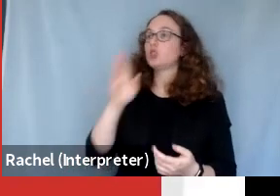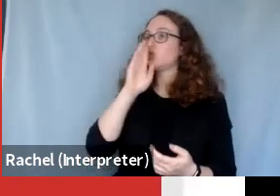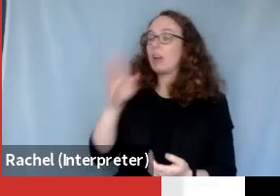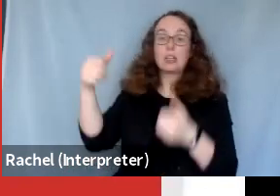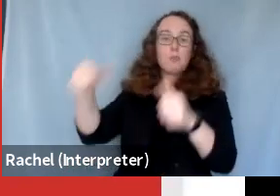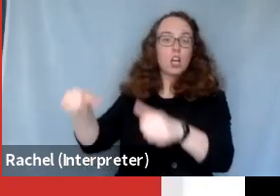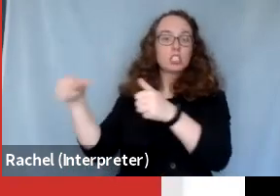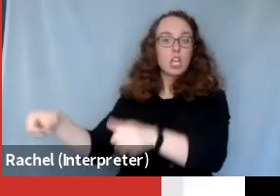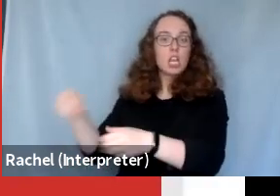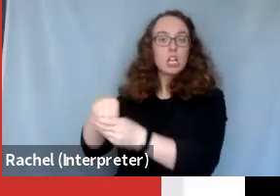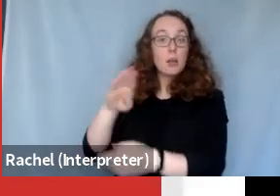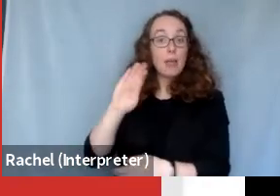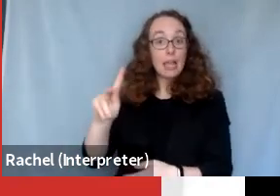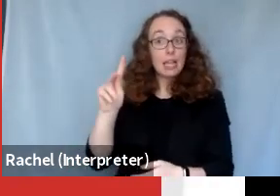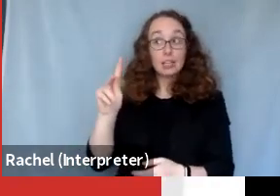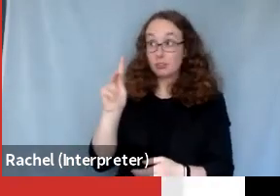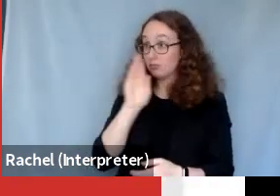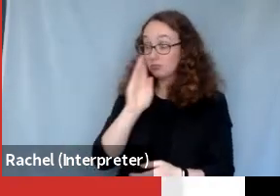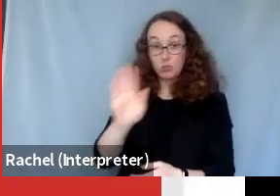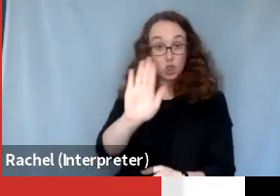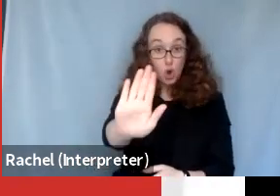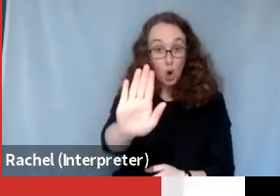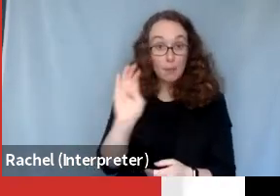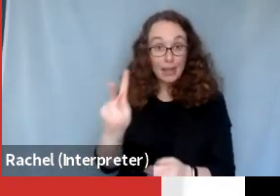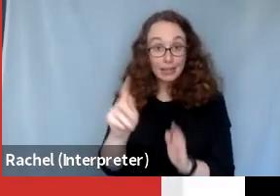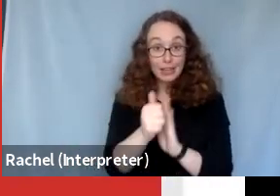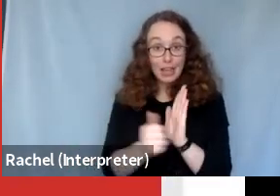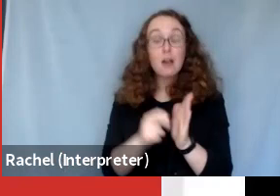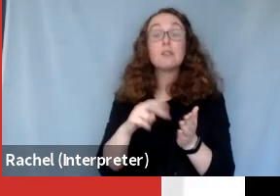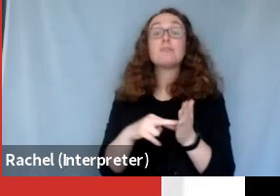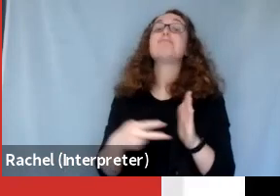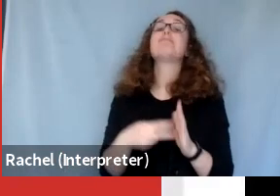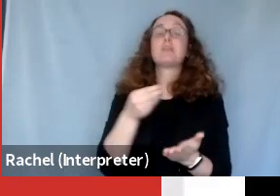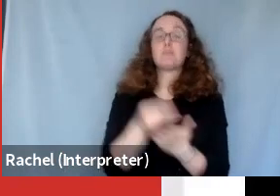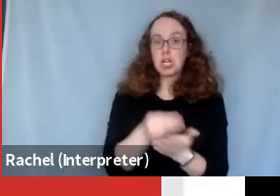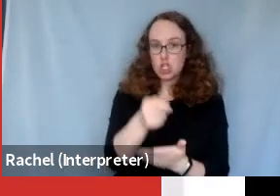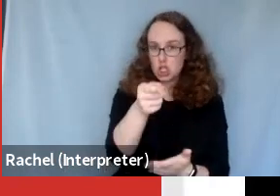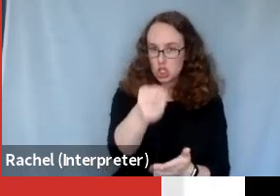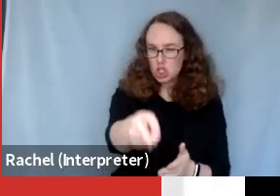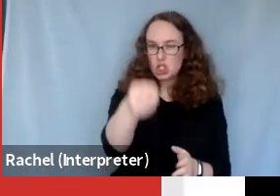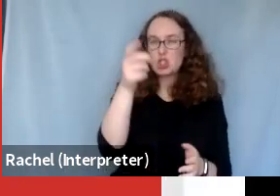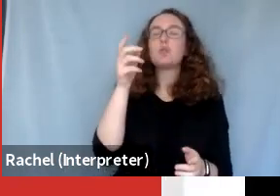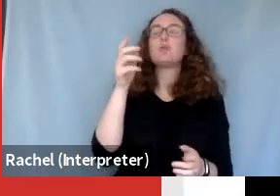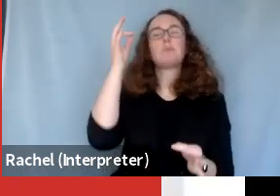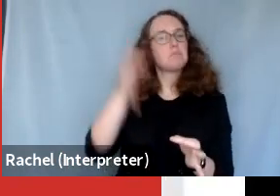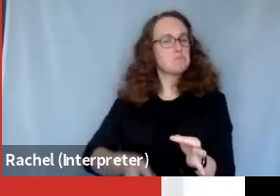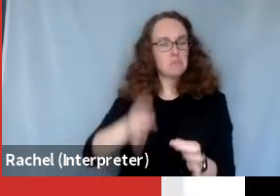your bank account, then that is money for you to spend on whatever you see fit.